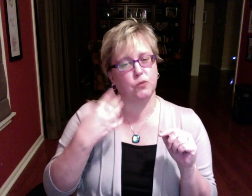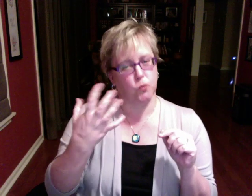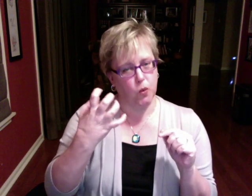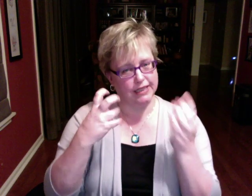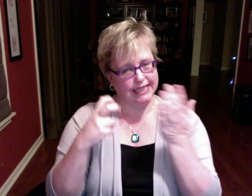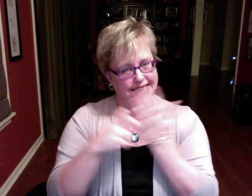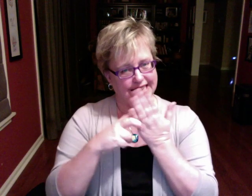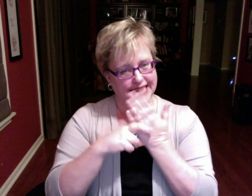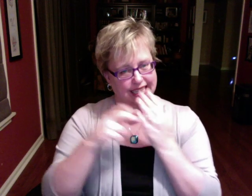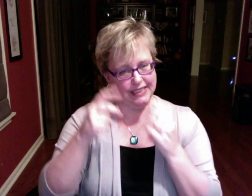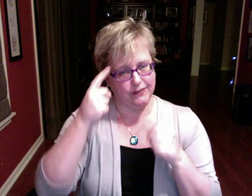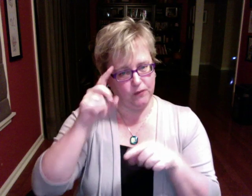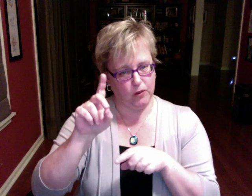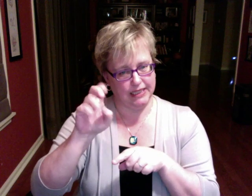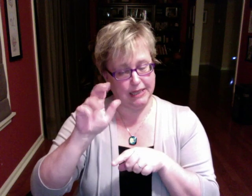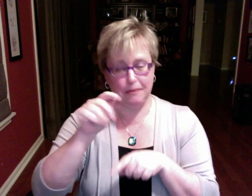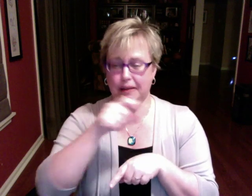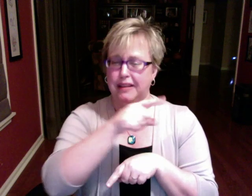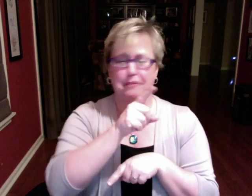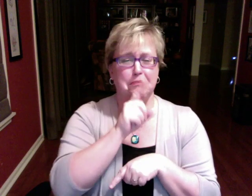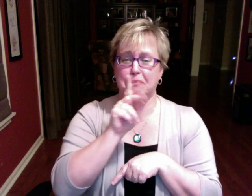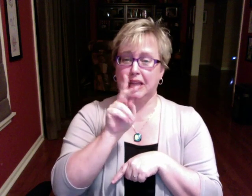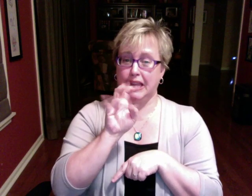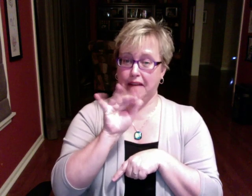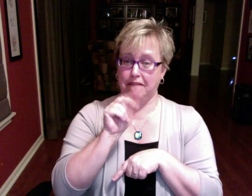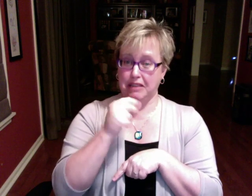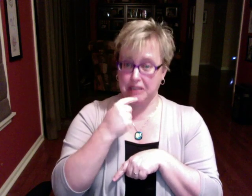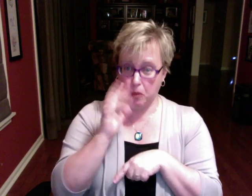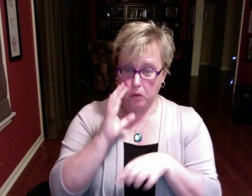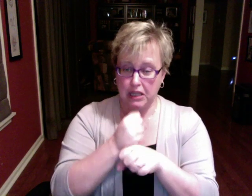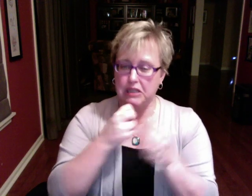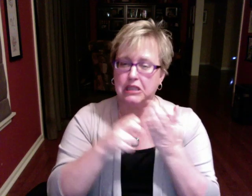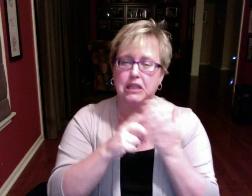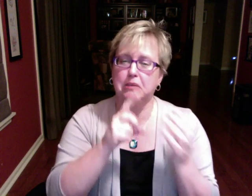But I wanted to try get tickets to the Democratic Debate. Kevin never said we would get tickets if we went.